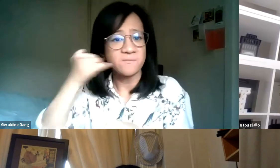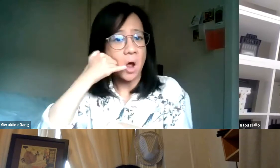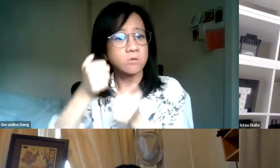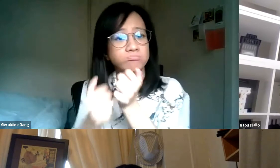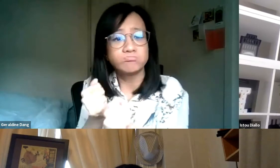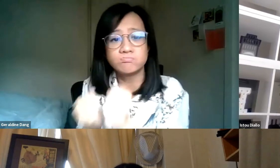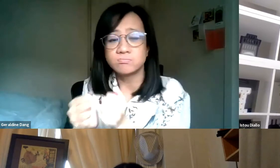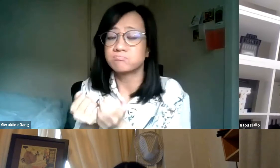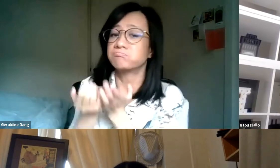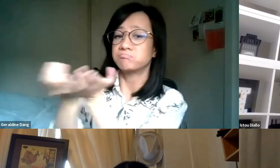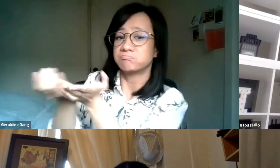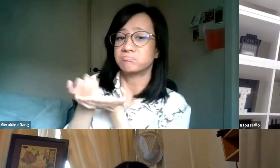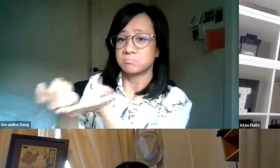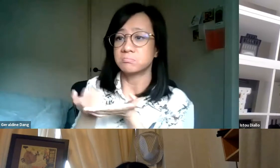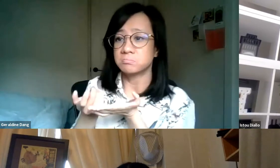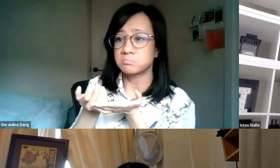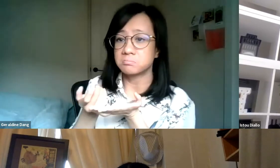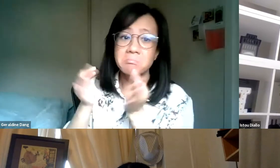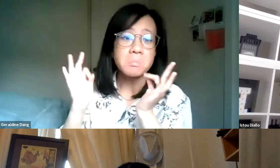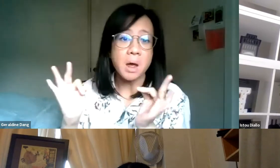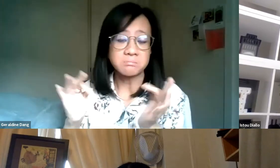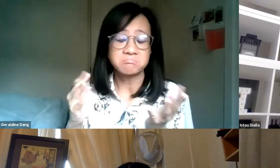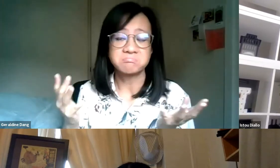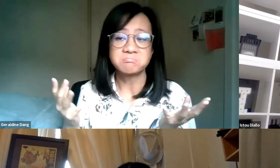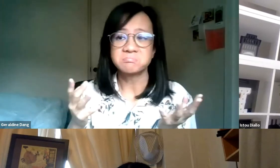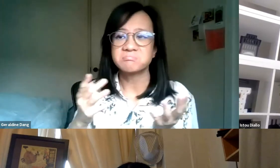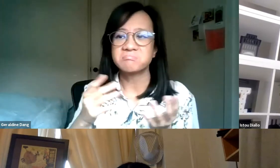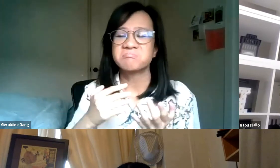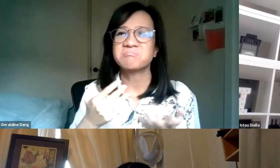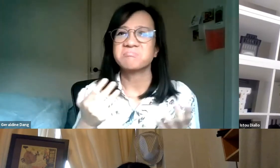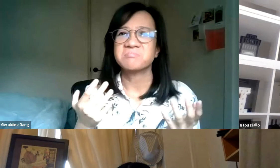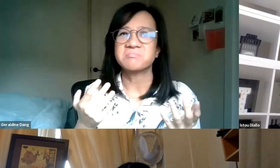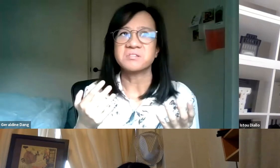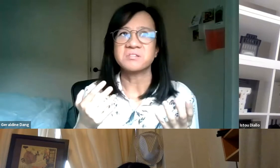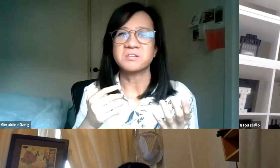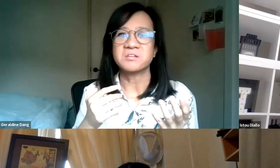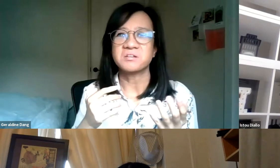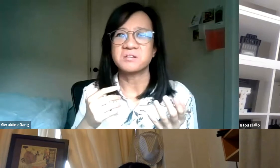I'm not able to speak well but I could use my iPhone to talk back and forth so it actually